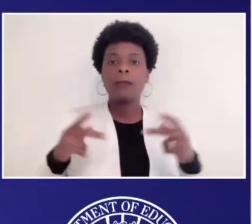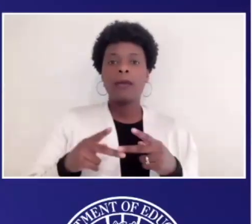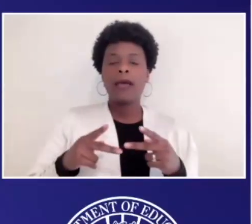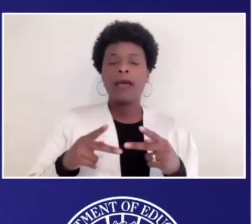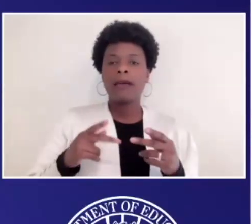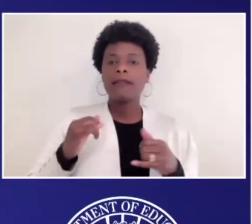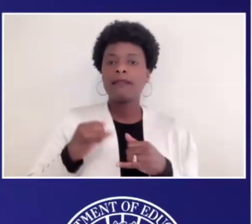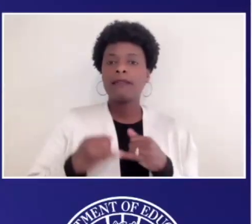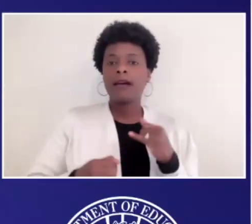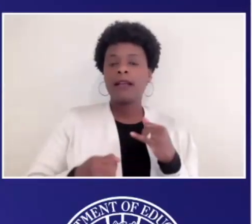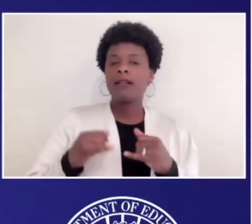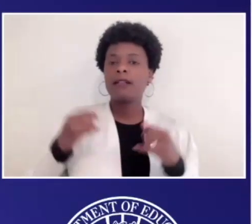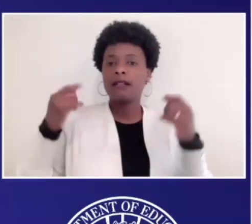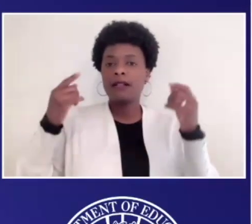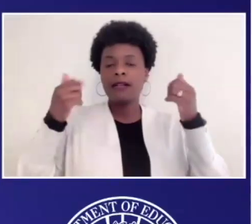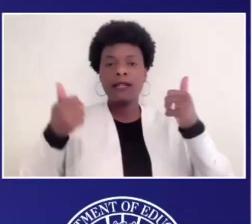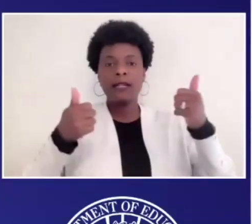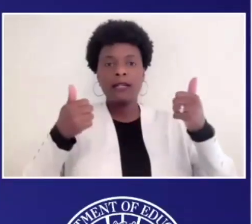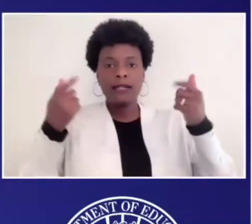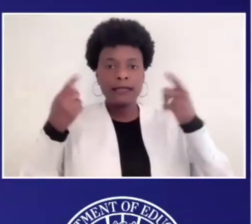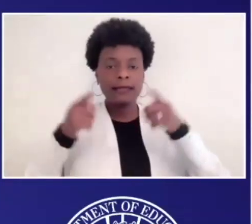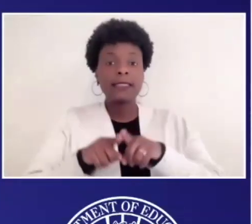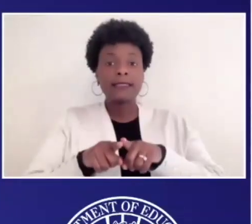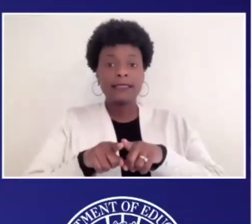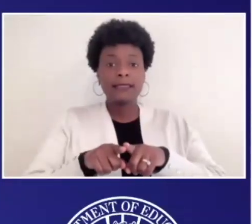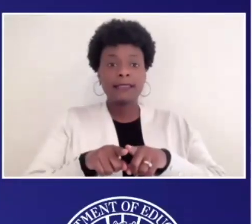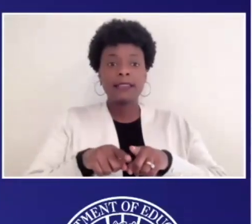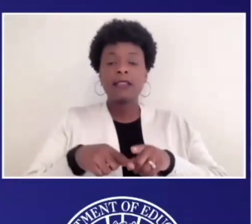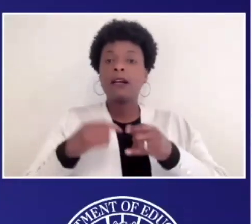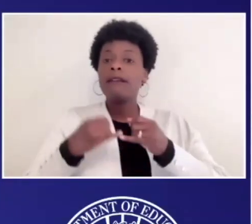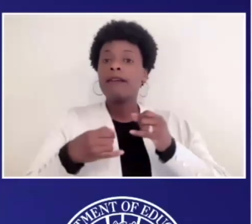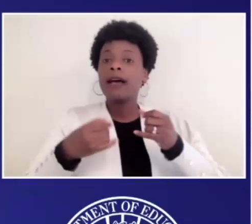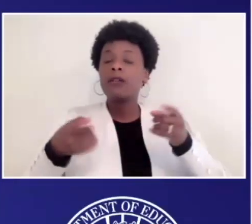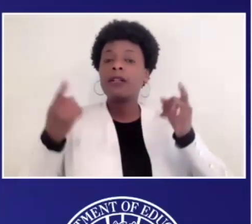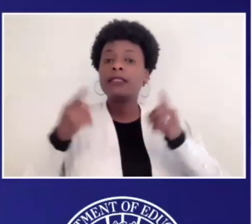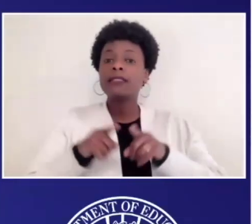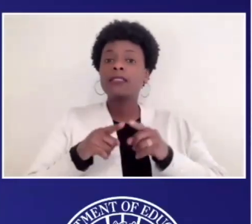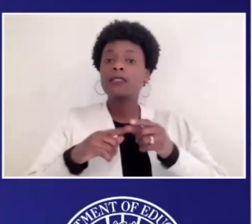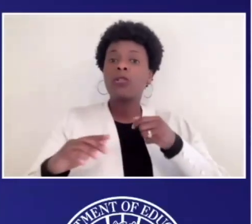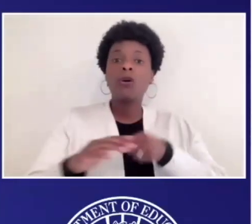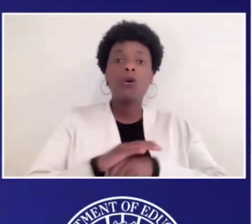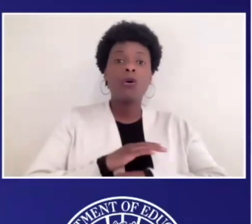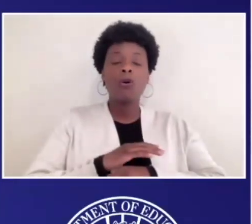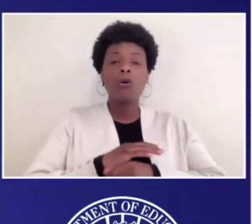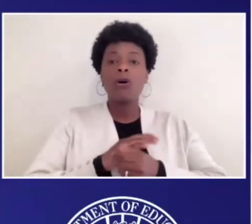final consensus. We are taking a final consensus on the whole package. It is not by part.